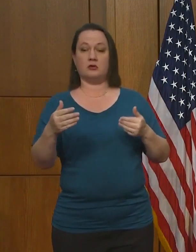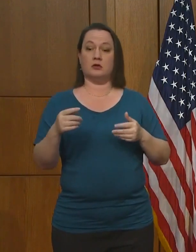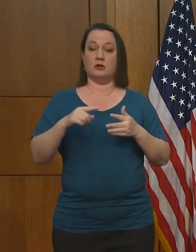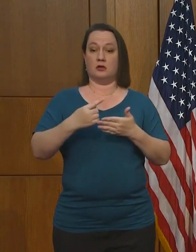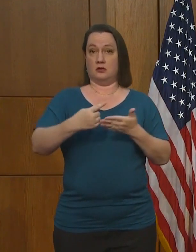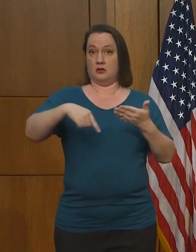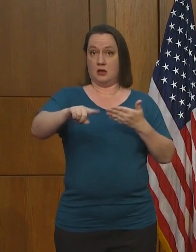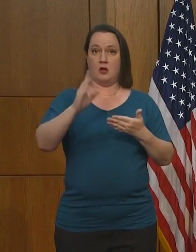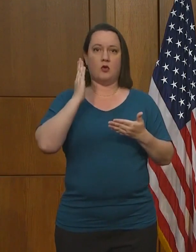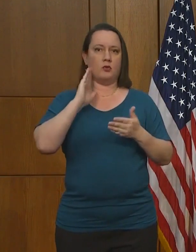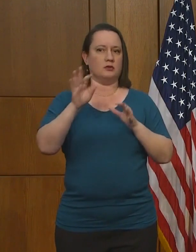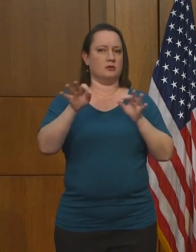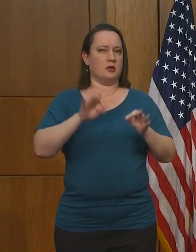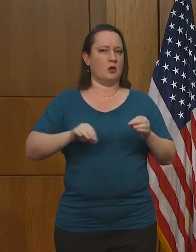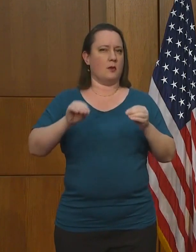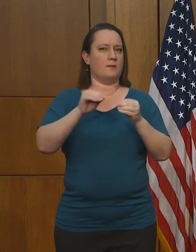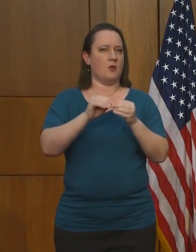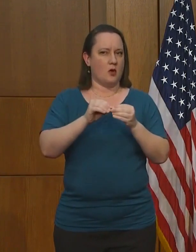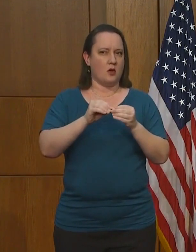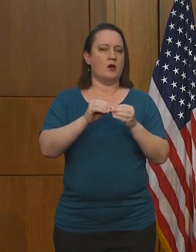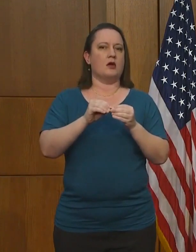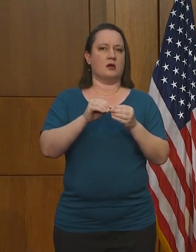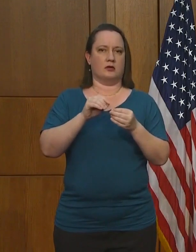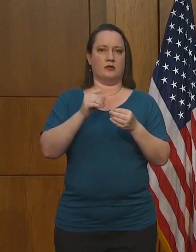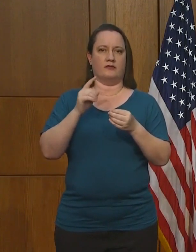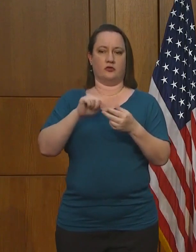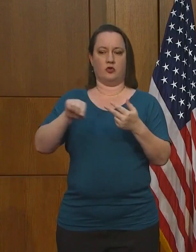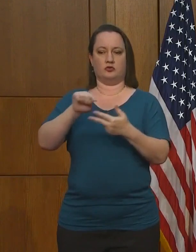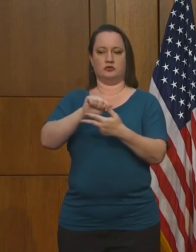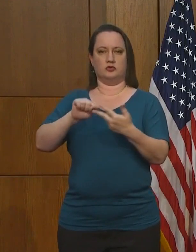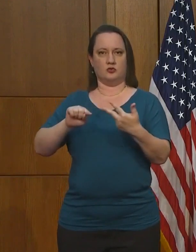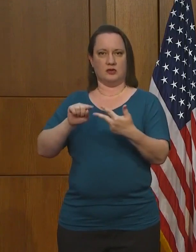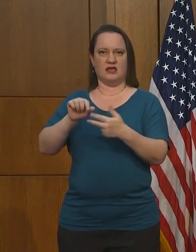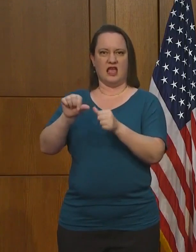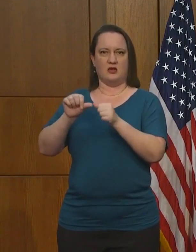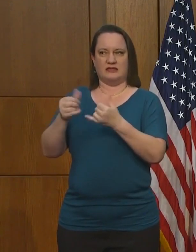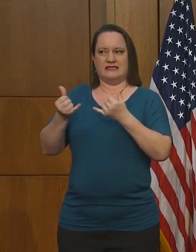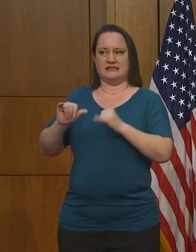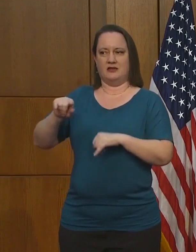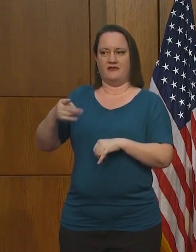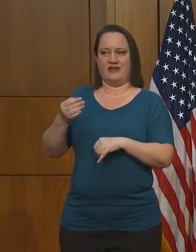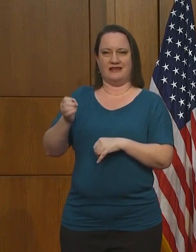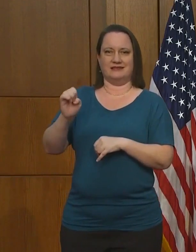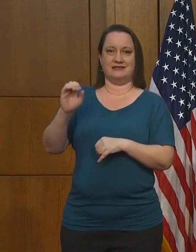HAVE- FURTHER TO SAY EARLY NEXT WEEK- REGARDING. OF THE THREE